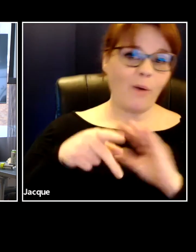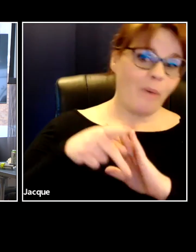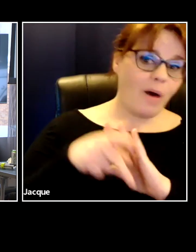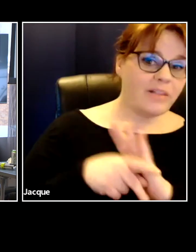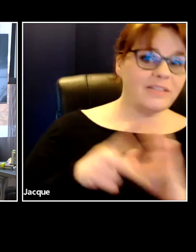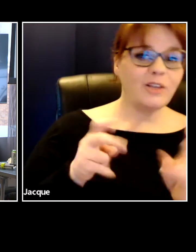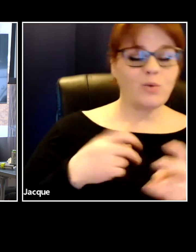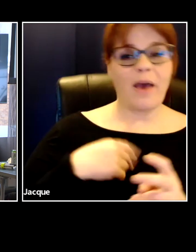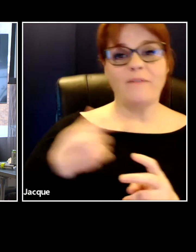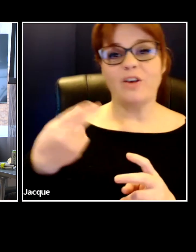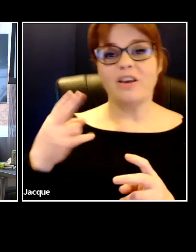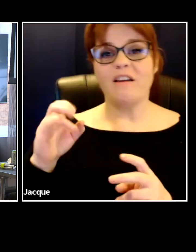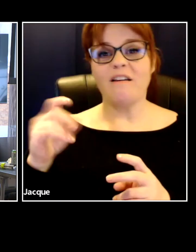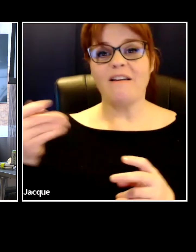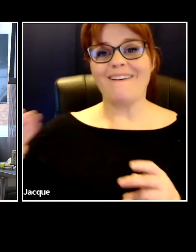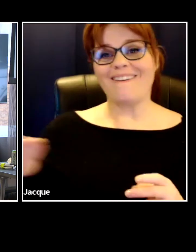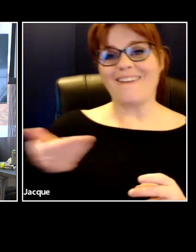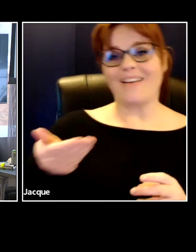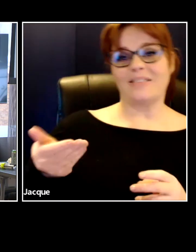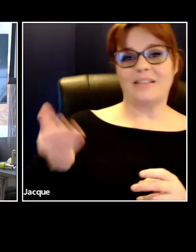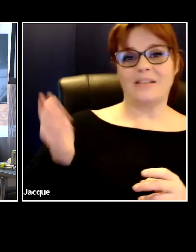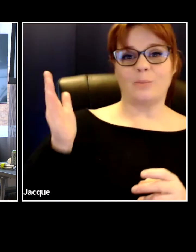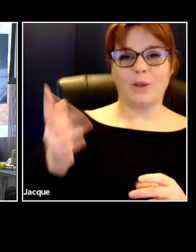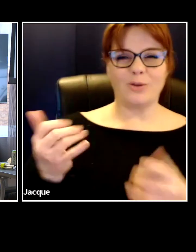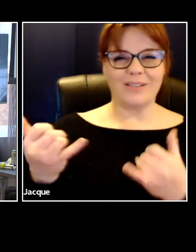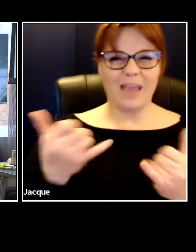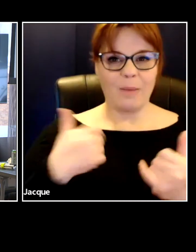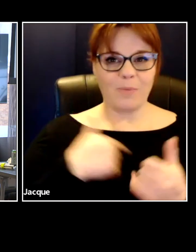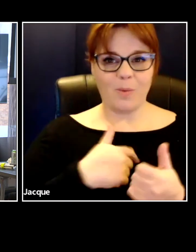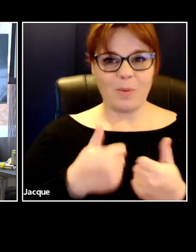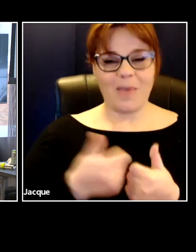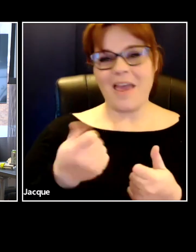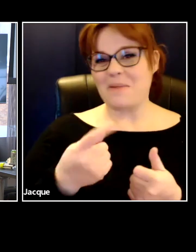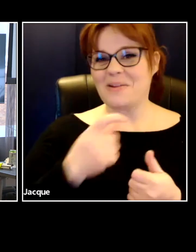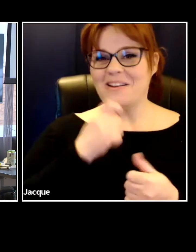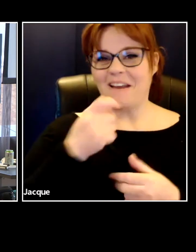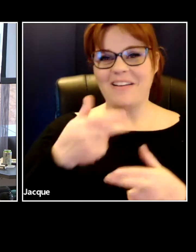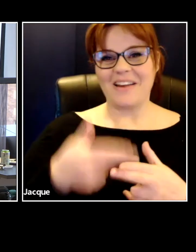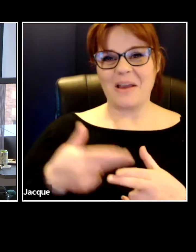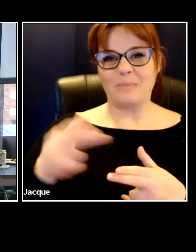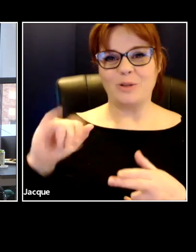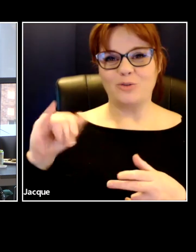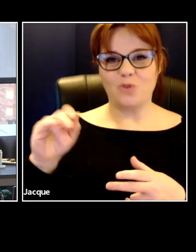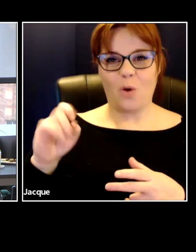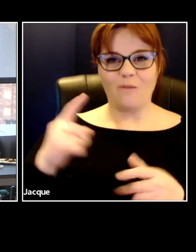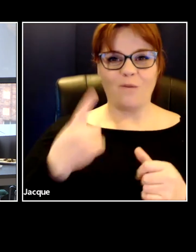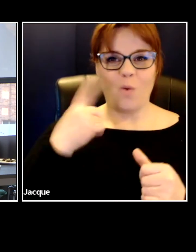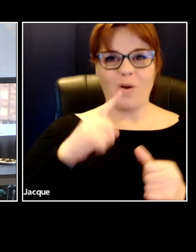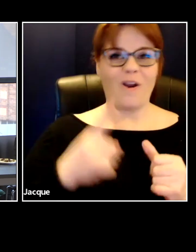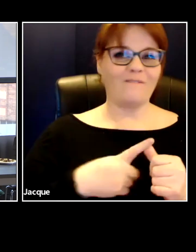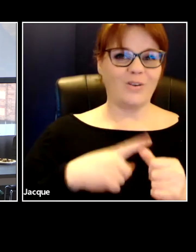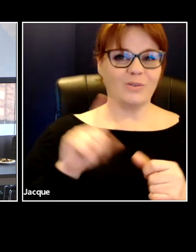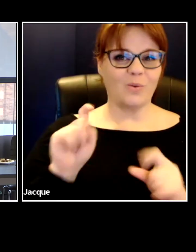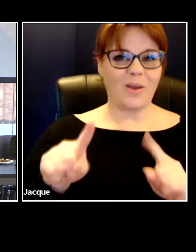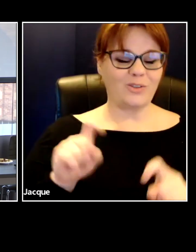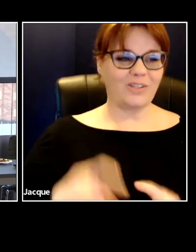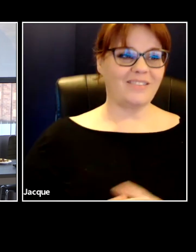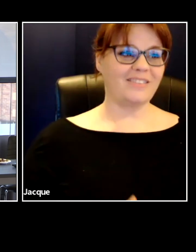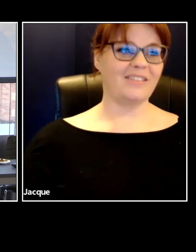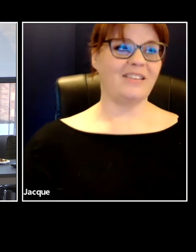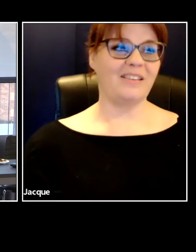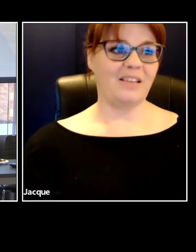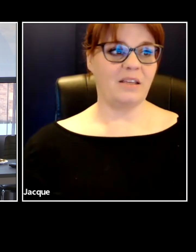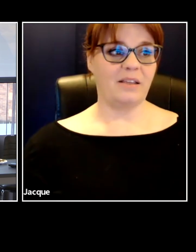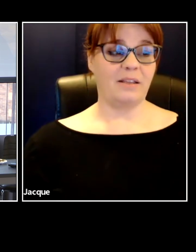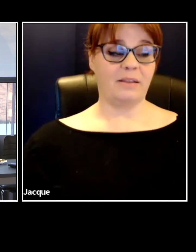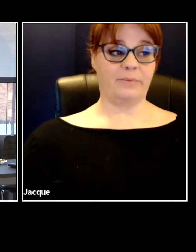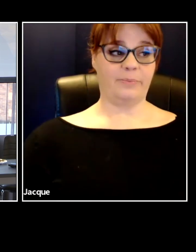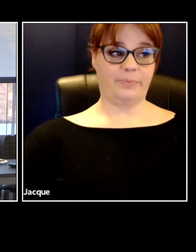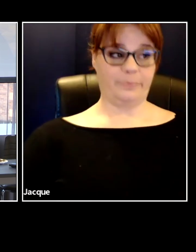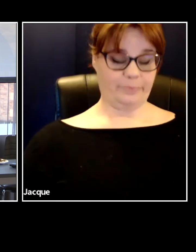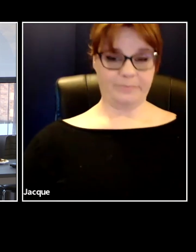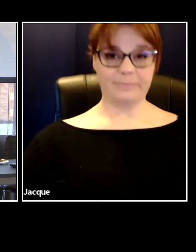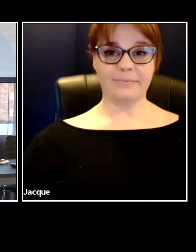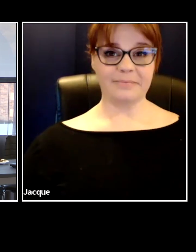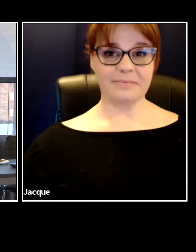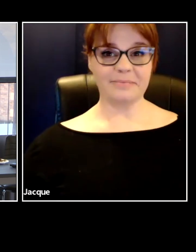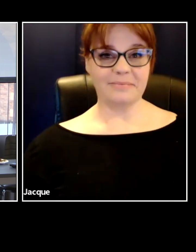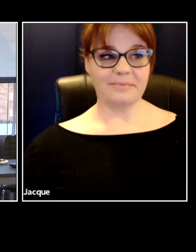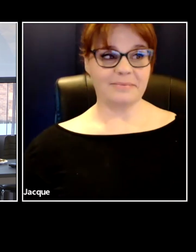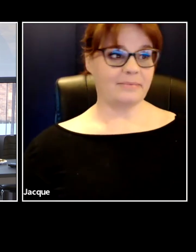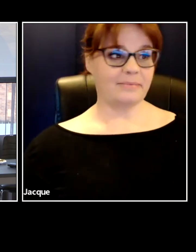speakers and it's a game we play anyone not anyone not named Joe for our first first questions.